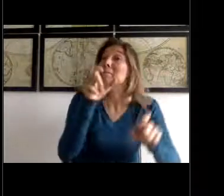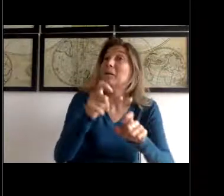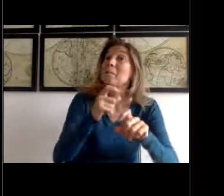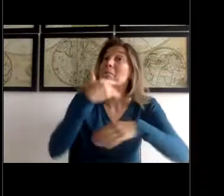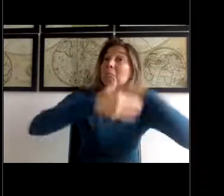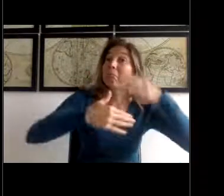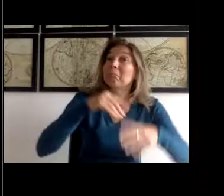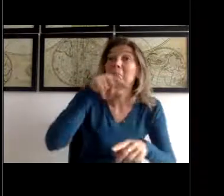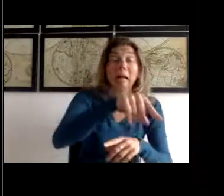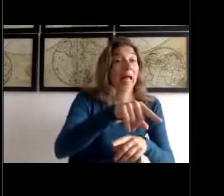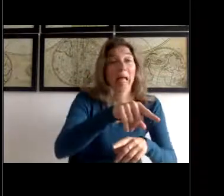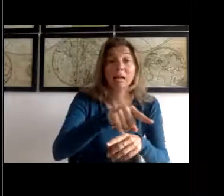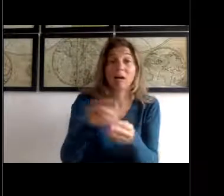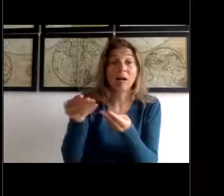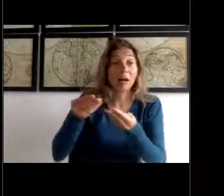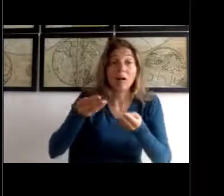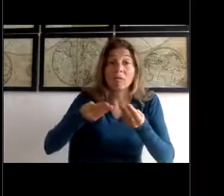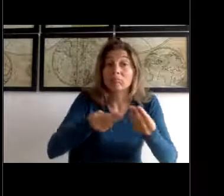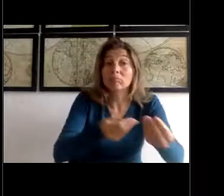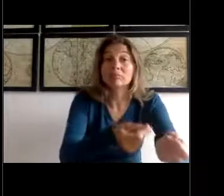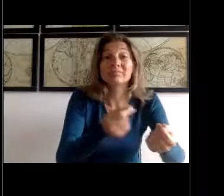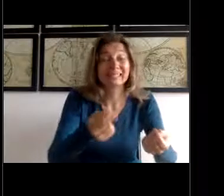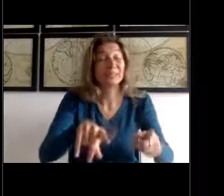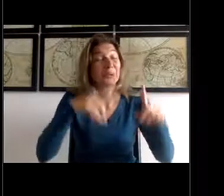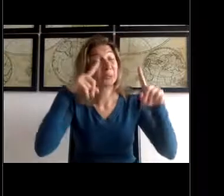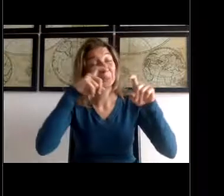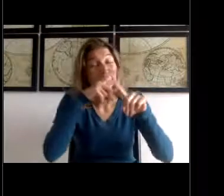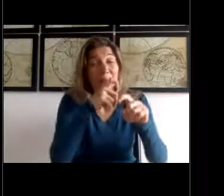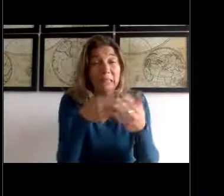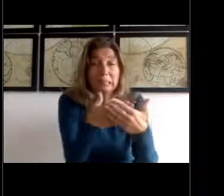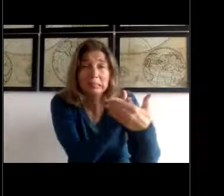Working in poor developing countries would be difficult on every level.